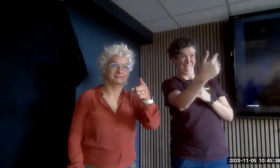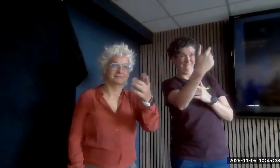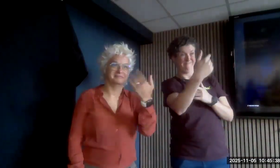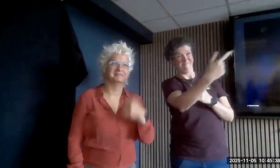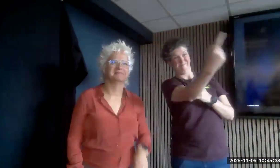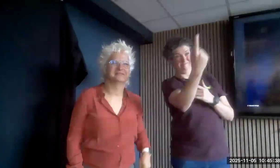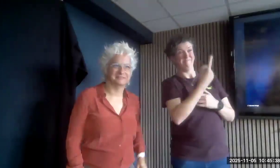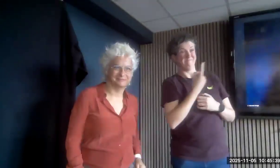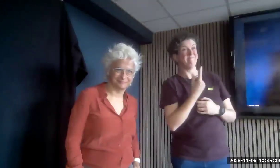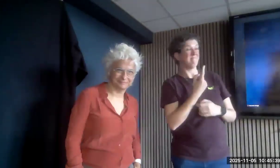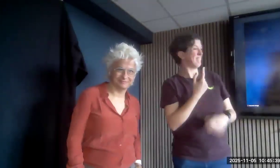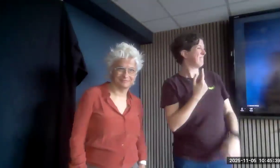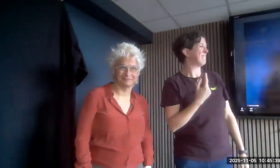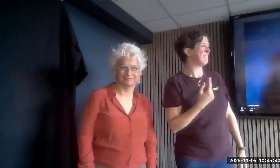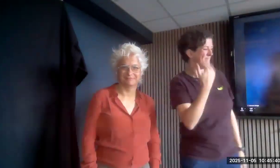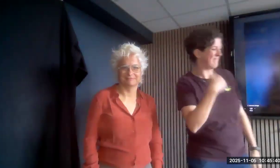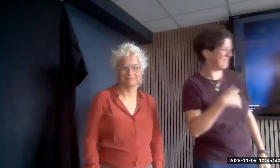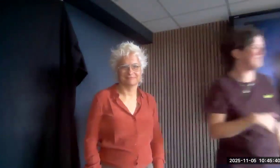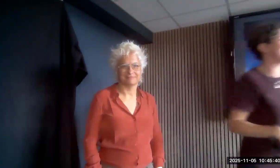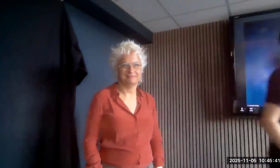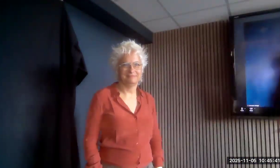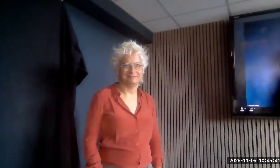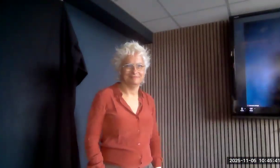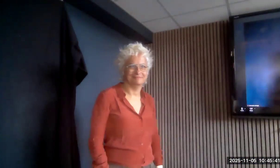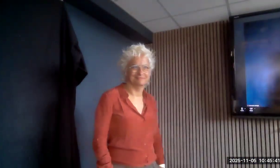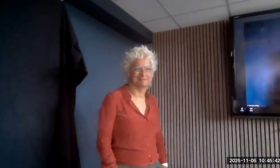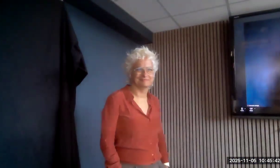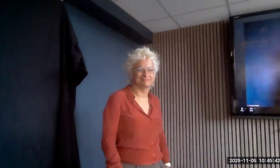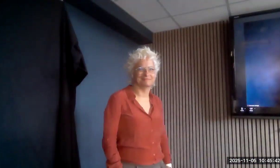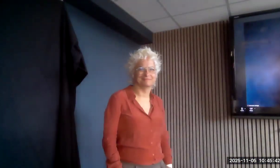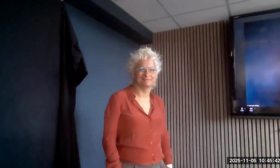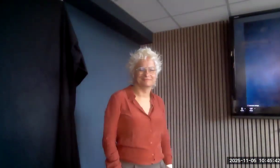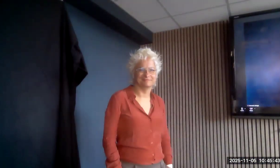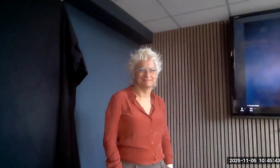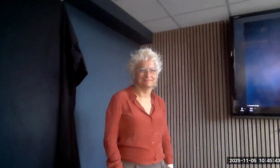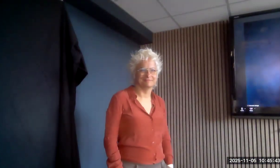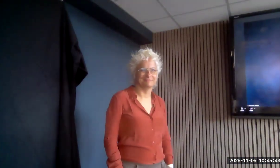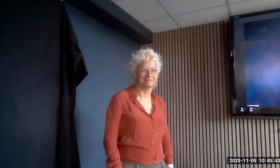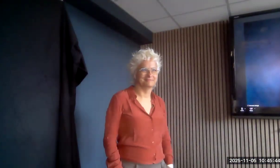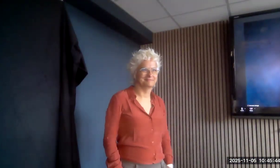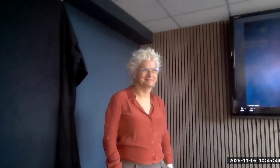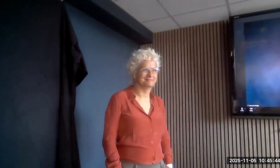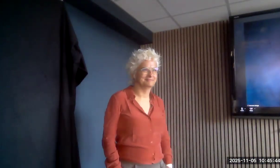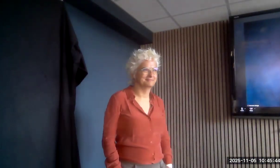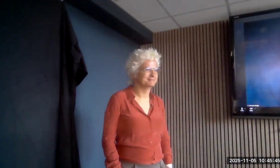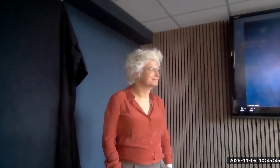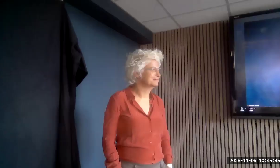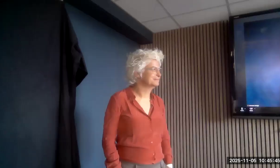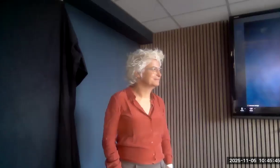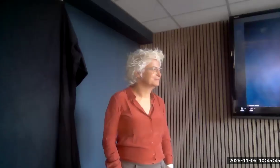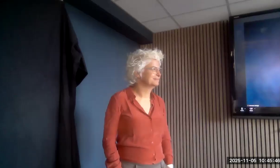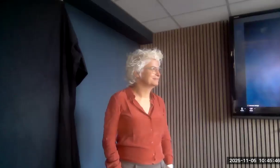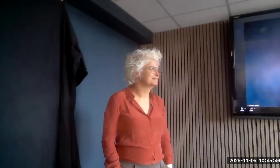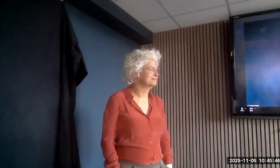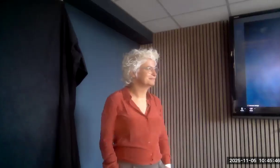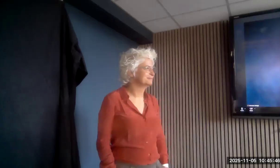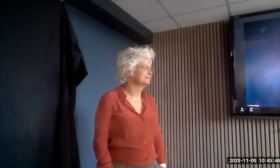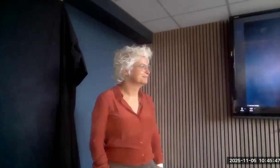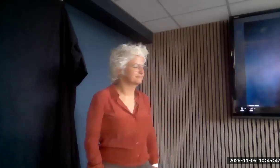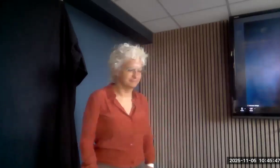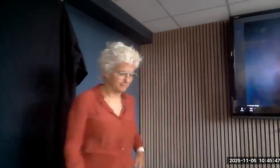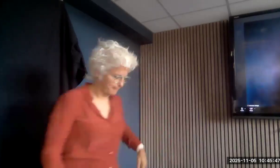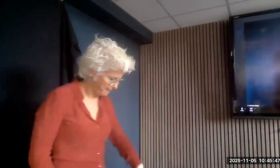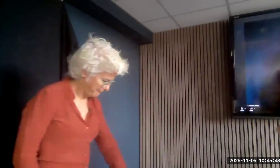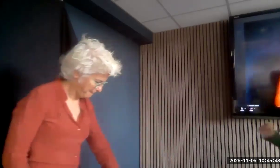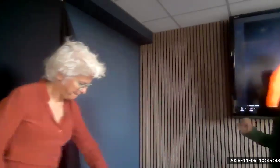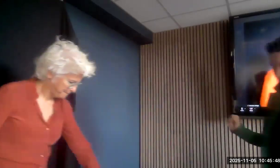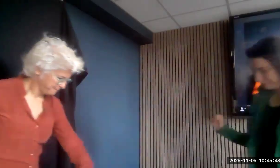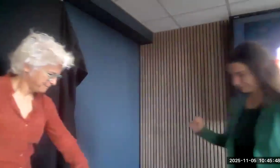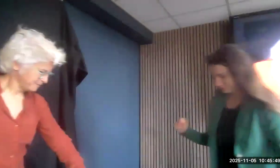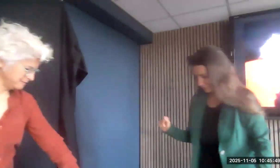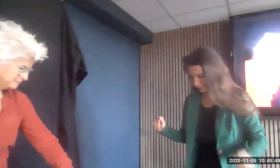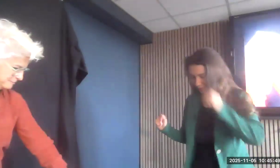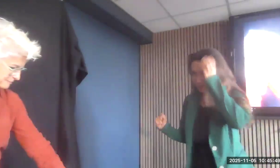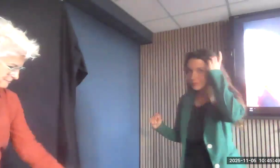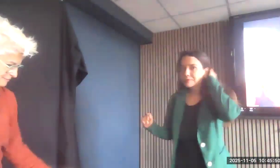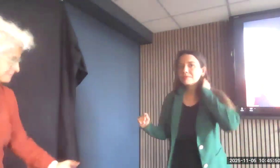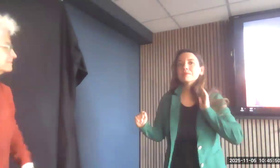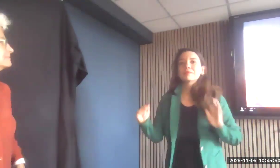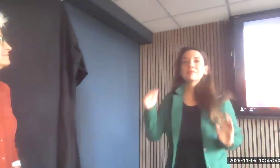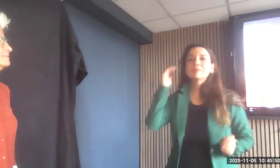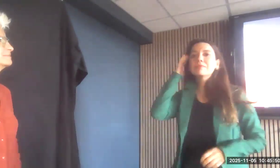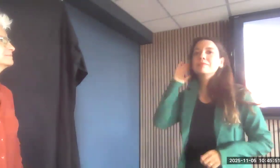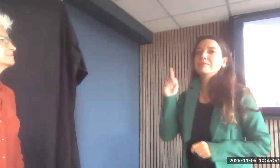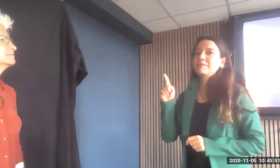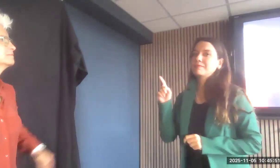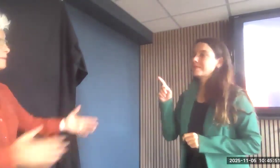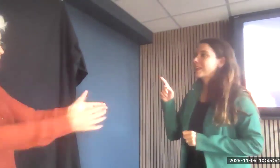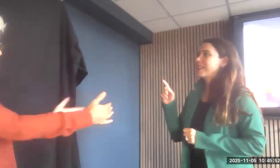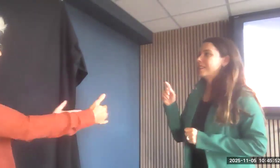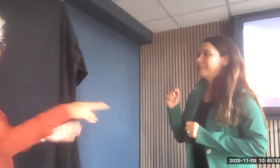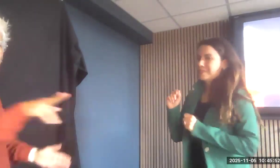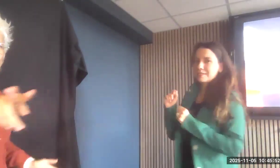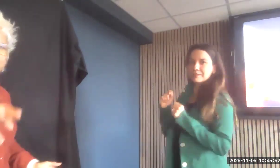Yep, yep, please do come forward.